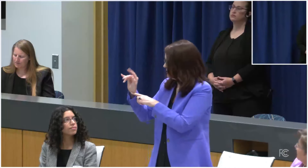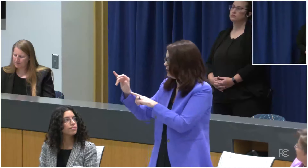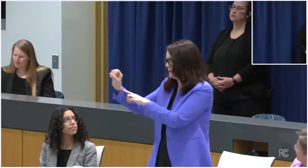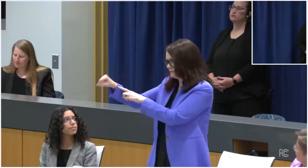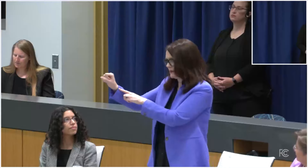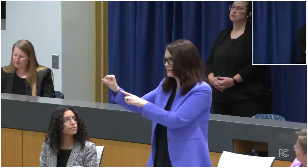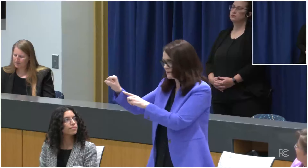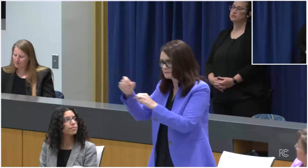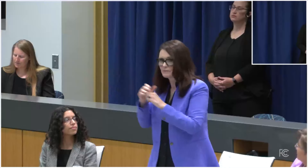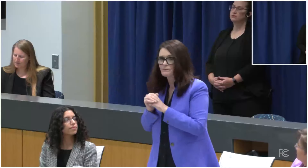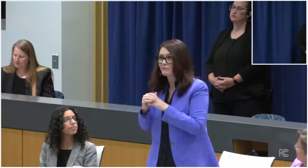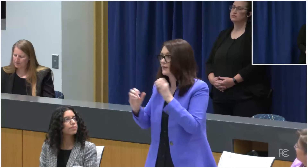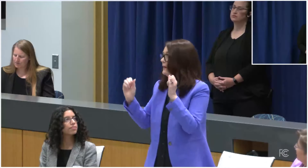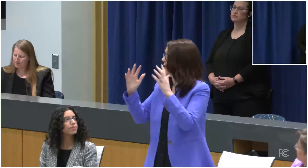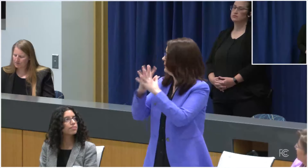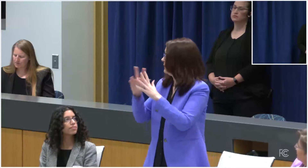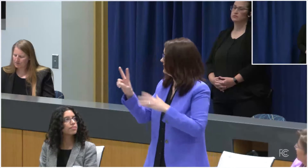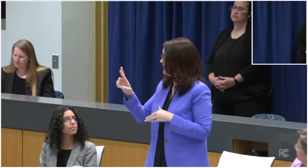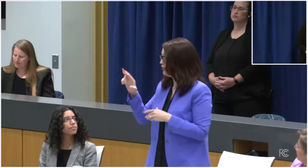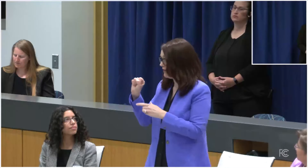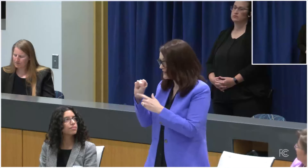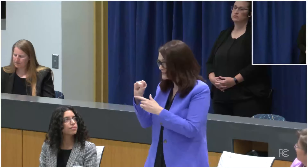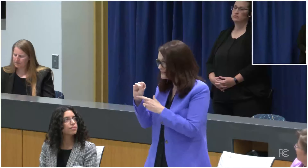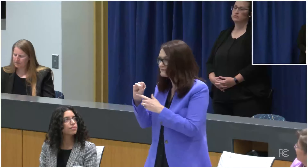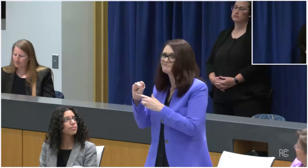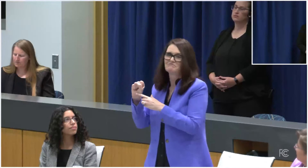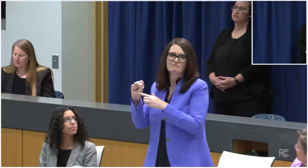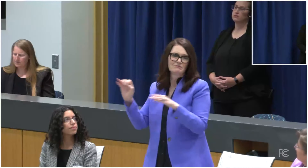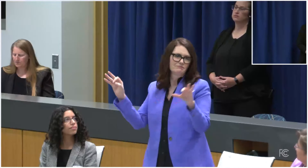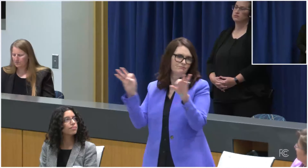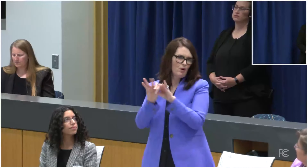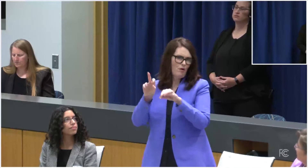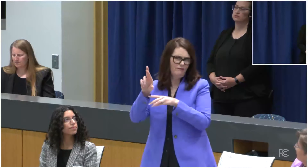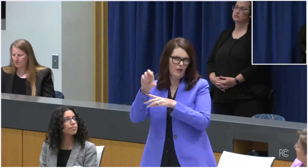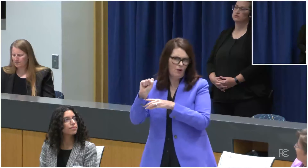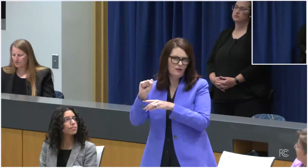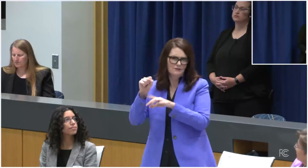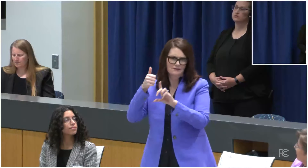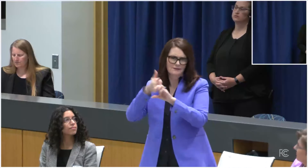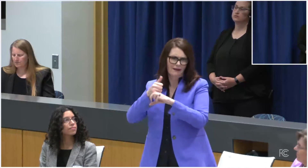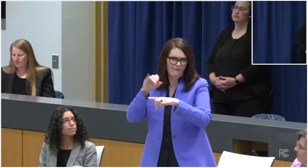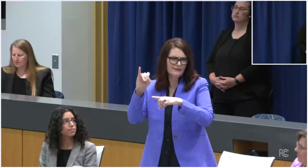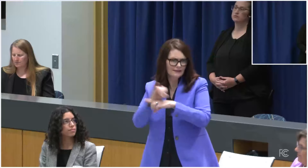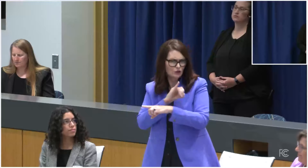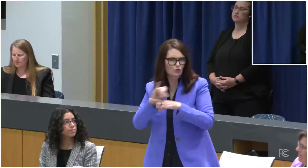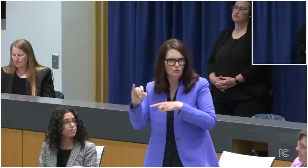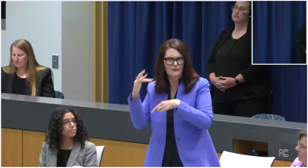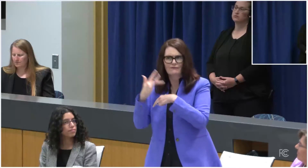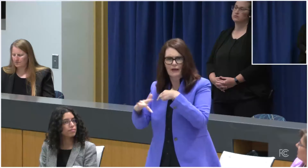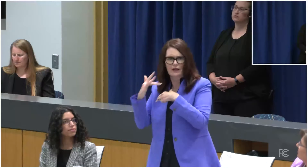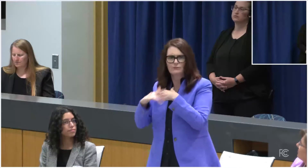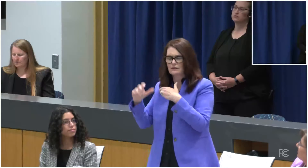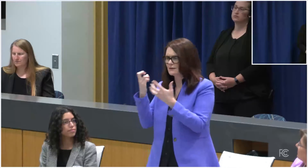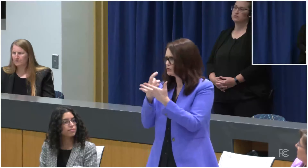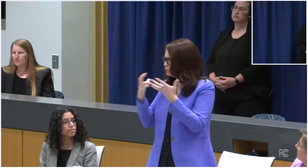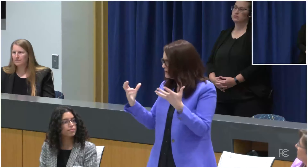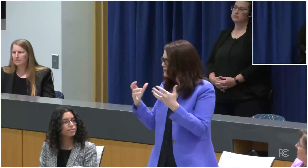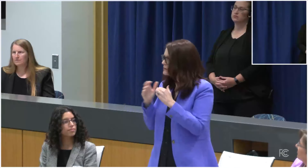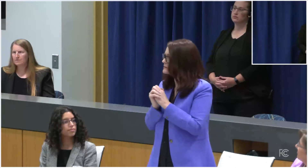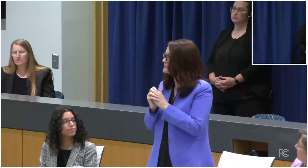WOULD TAKE TIME AND IT WOULD REQUIRE A THIRD PARTY TO FACILITATE THE COMMUNICATION. BUT THAT TECHNOLOGY IS OBSOLETE AT THIS POINT. AND IT HAS BEEN FOR QUITE